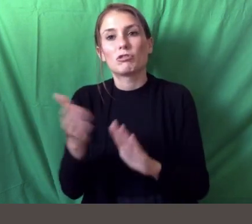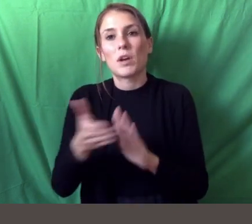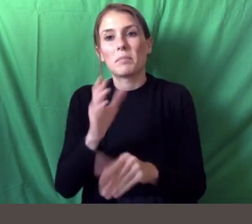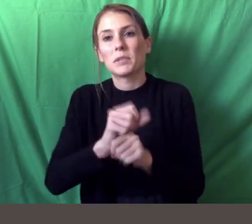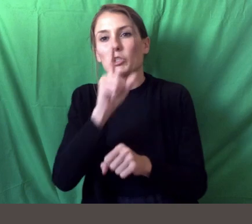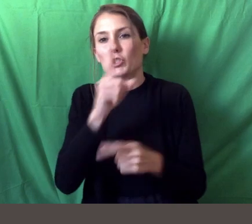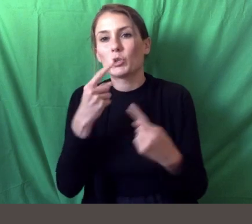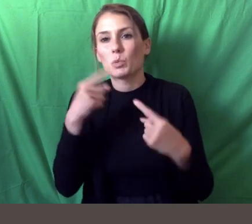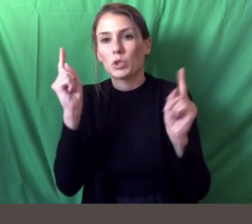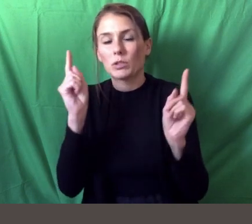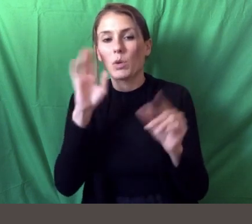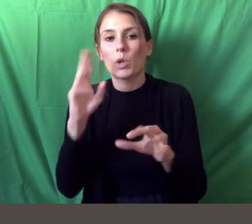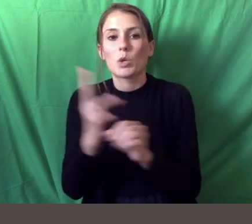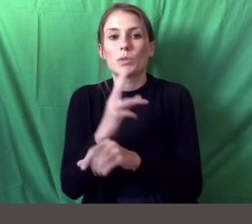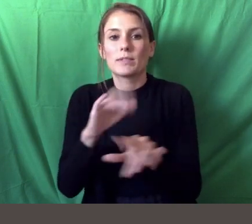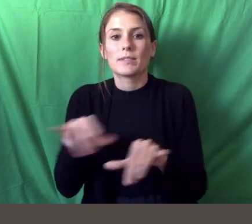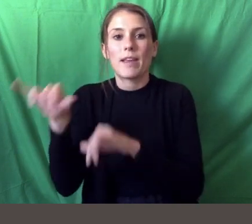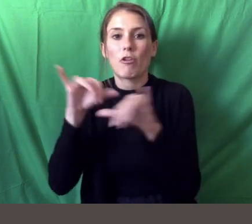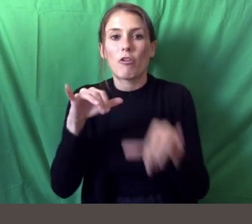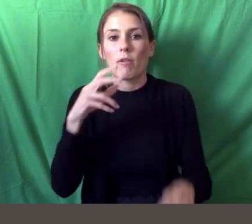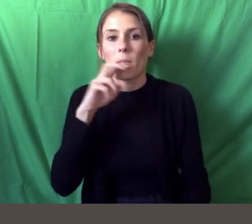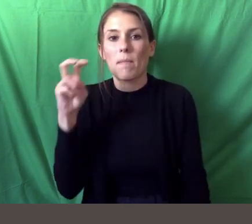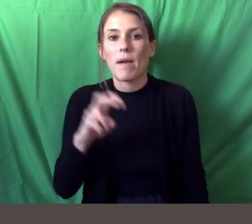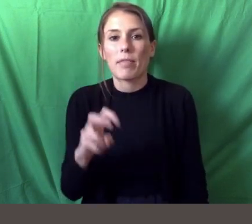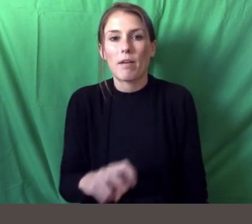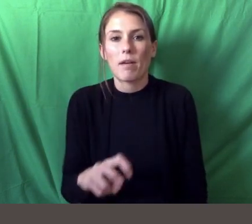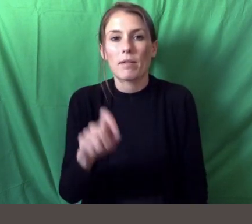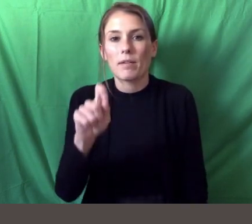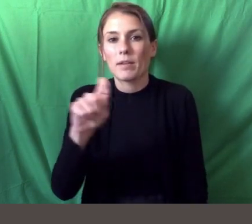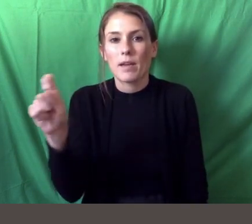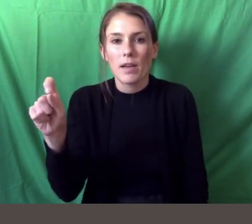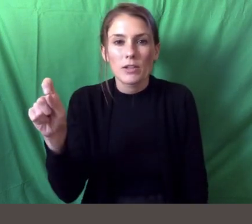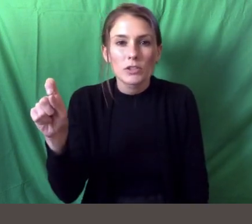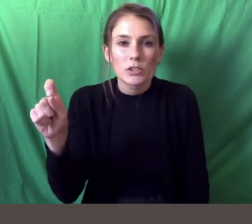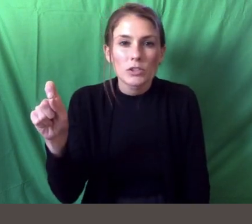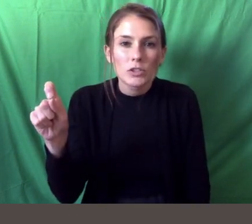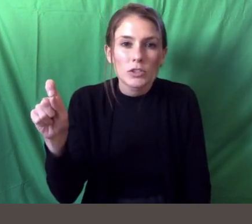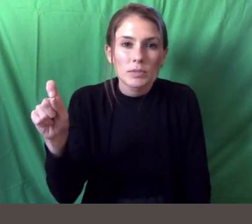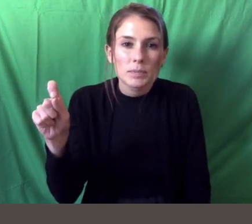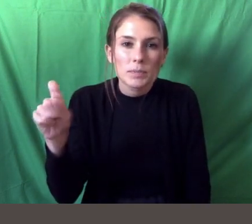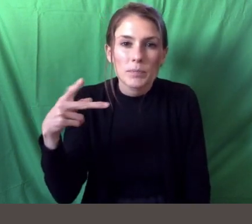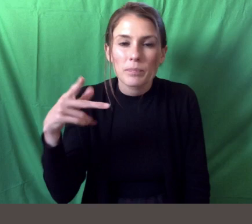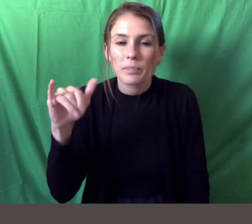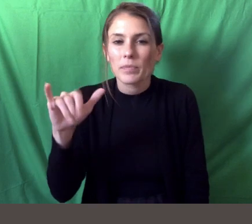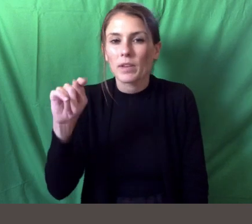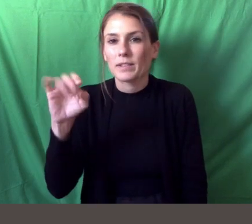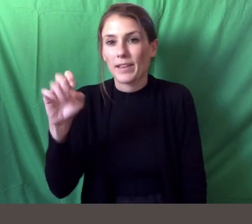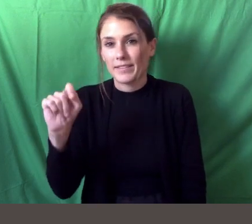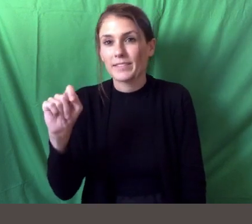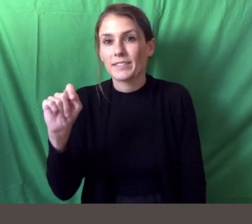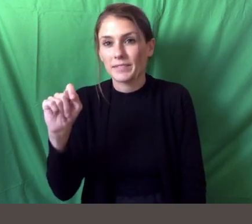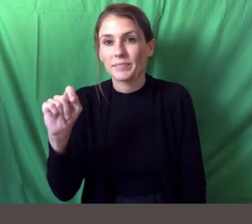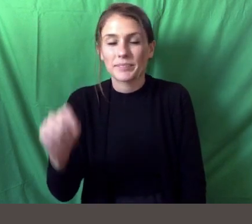We'll use the standard python -m pytest command to run it.